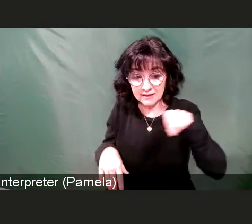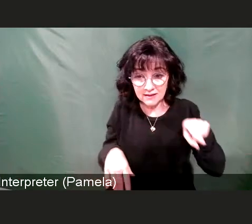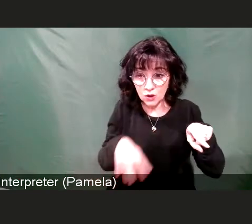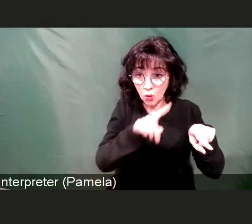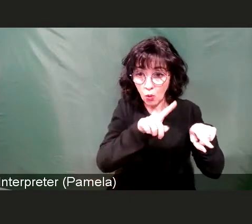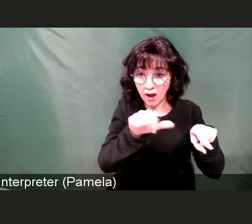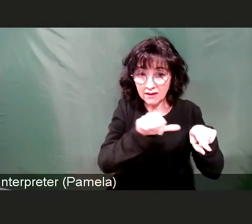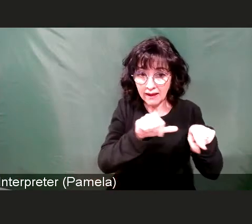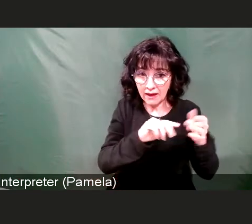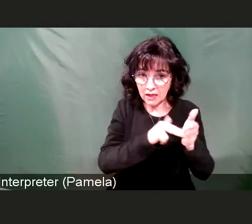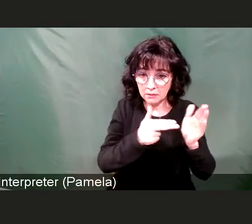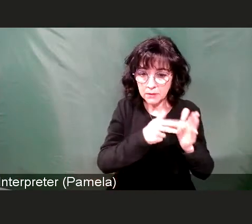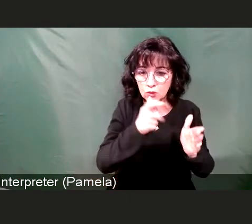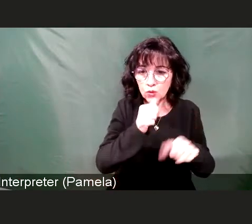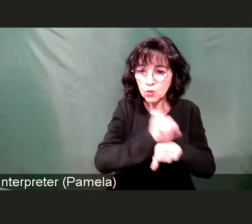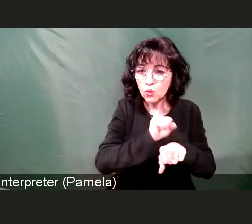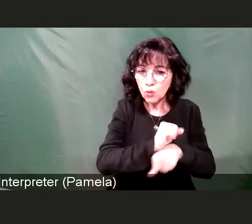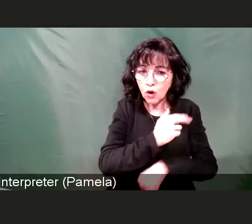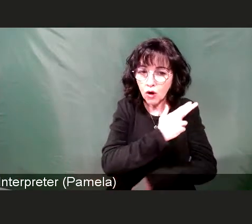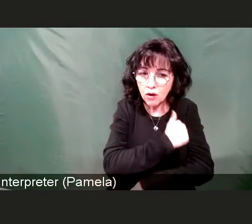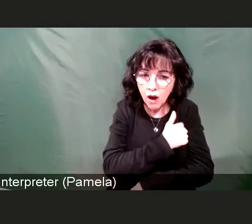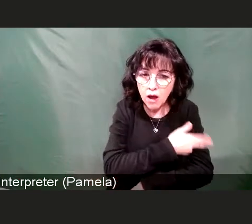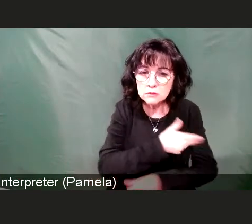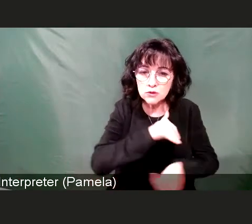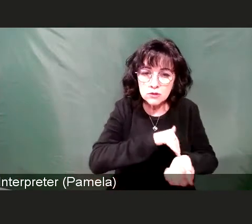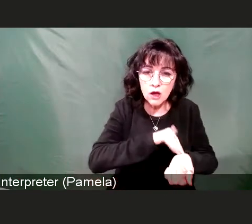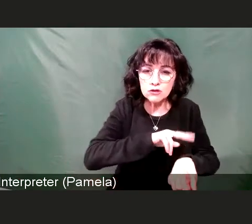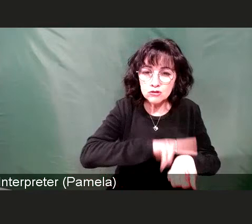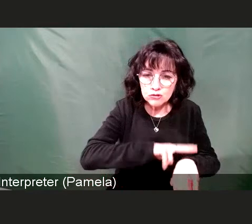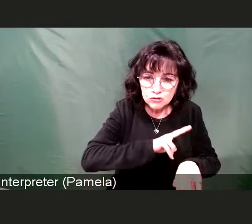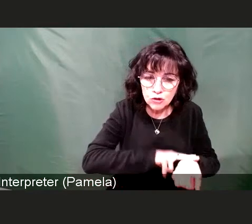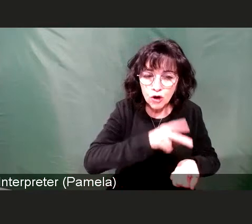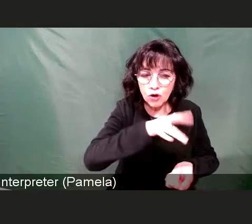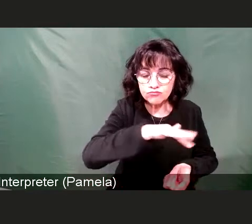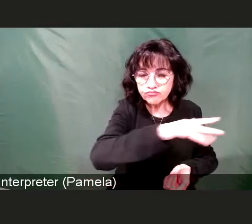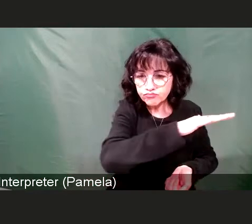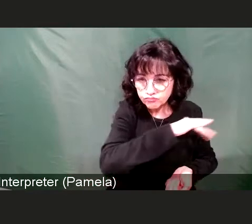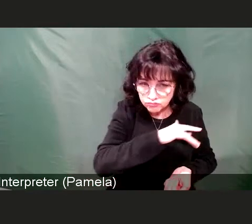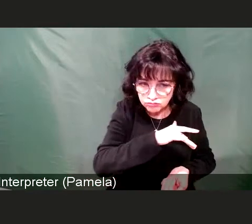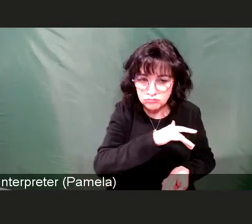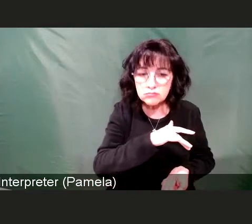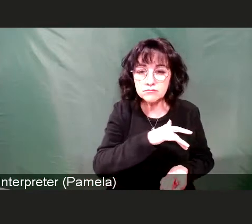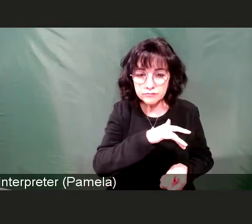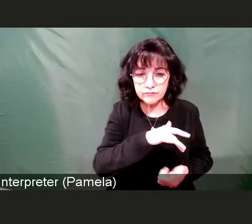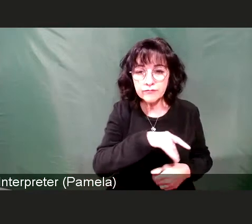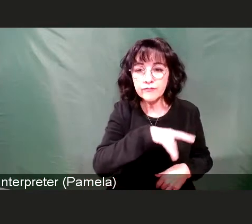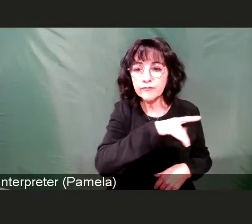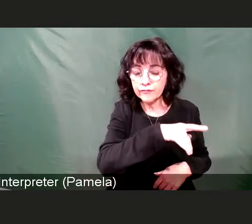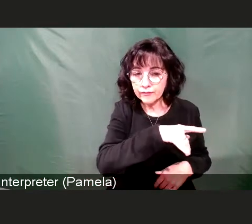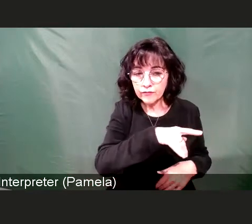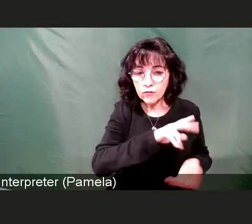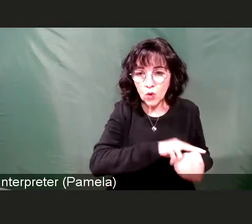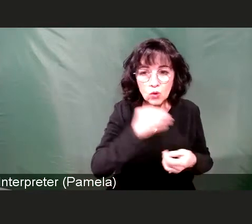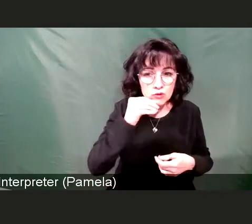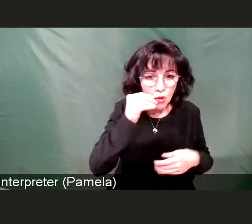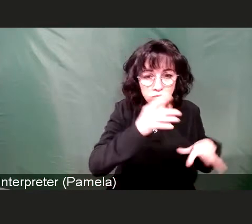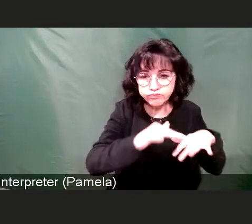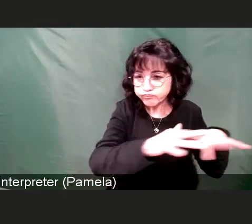those who are also in that other portion of 1B, the other frontline essential workers and others.